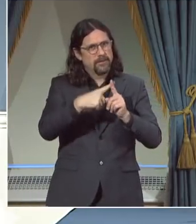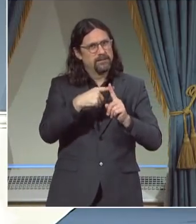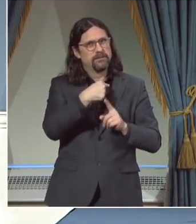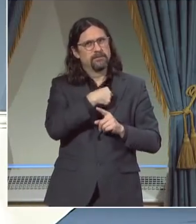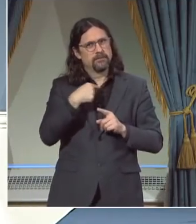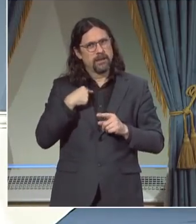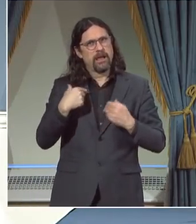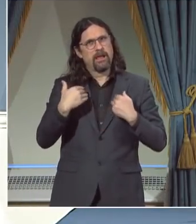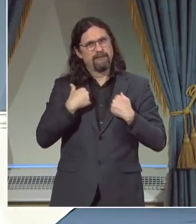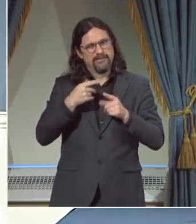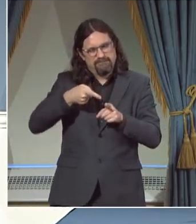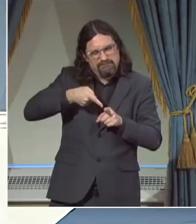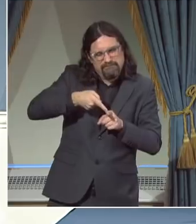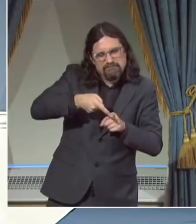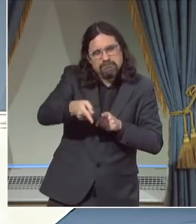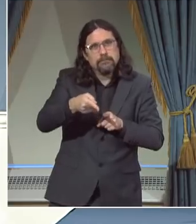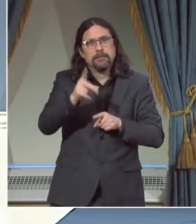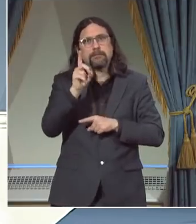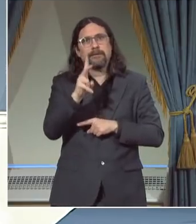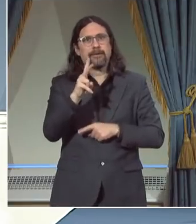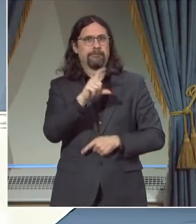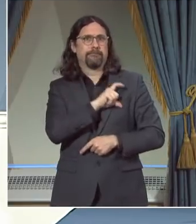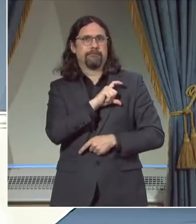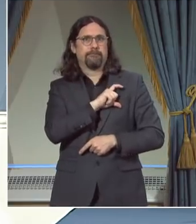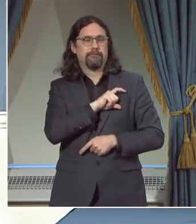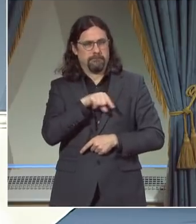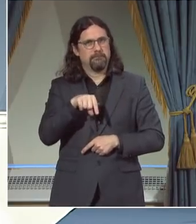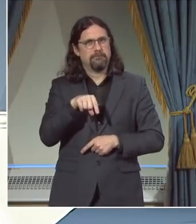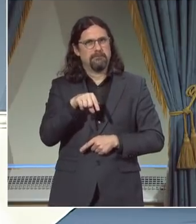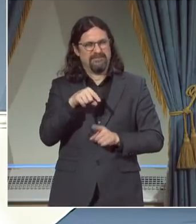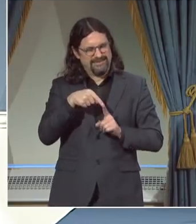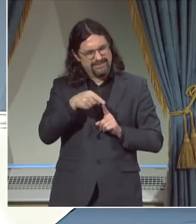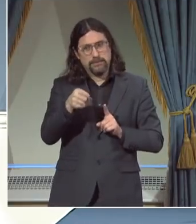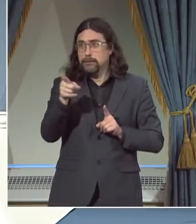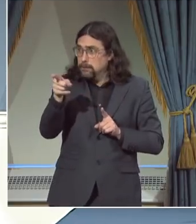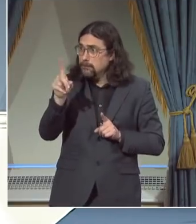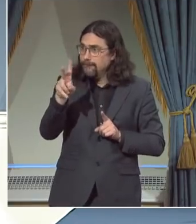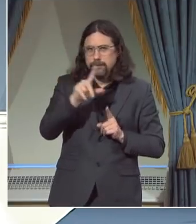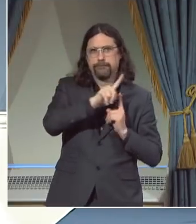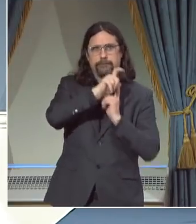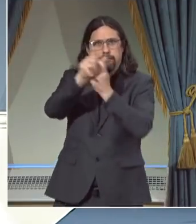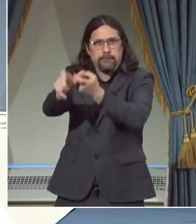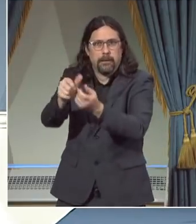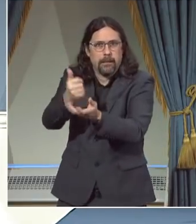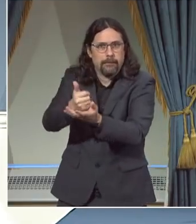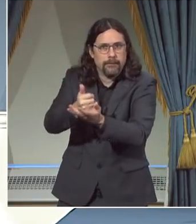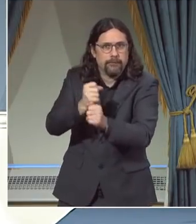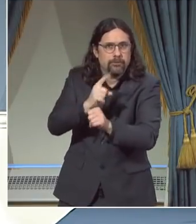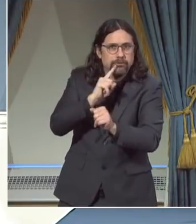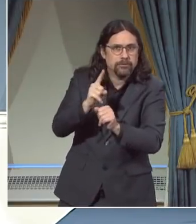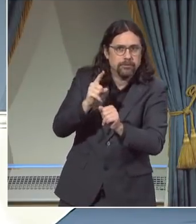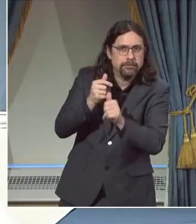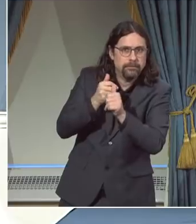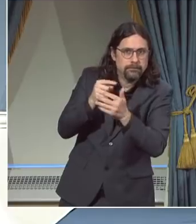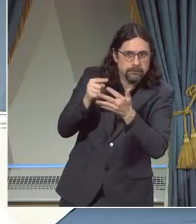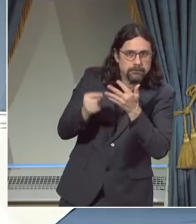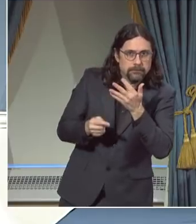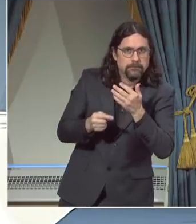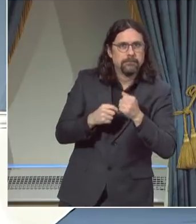THAT WE STILL HAVE ON HAND THAT CAN A AIDND ASSIST YOU IN YOUR PARTICULAR SUAITTI.ON THE DETECTIVES AS